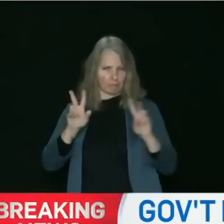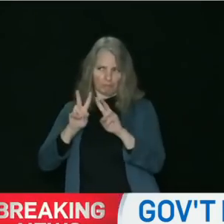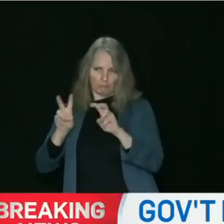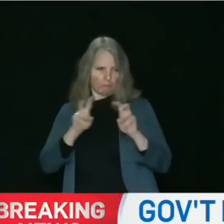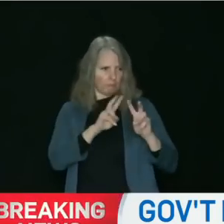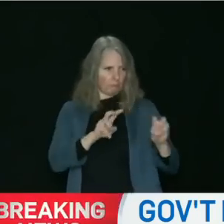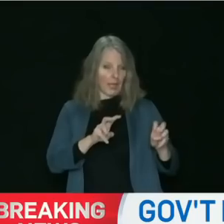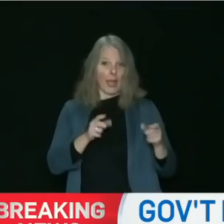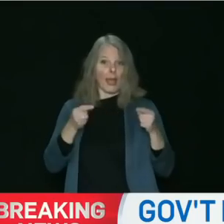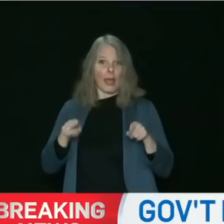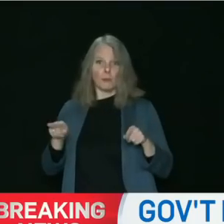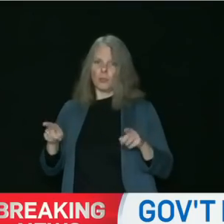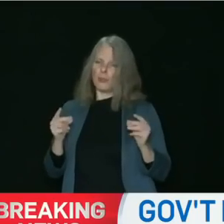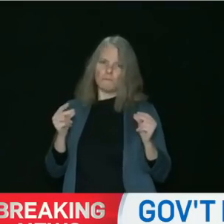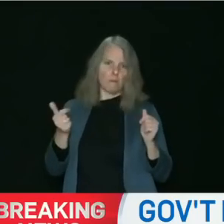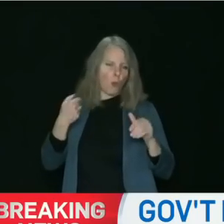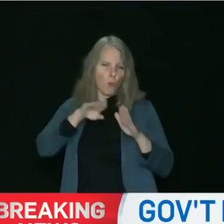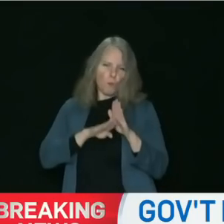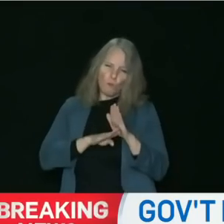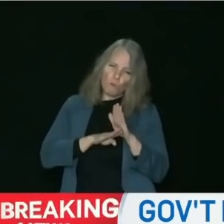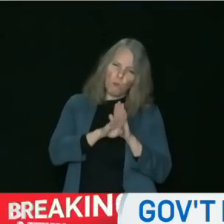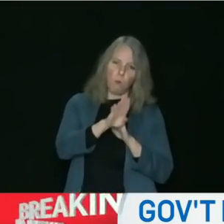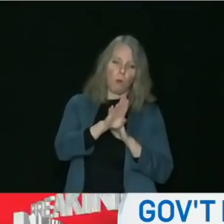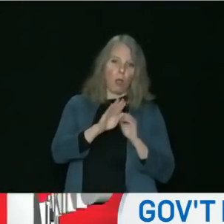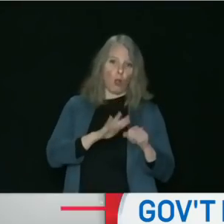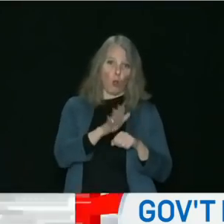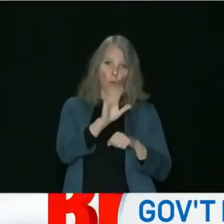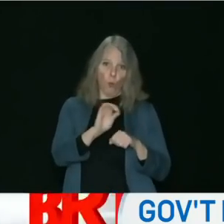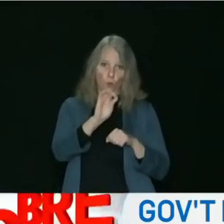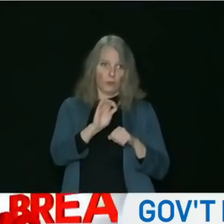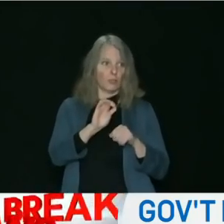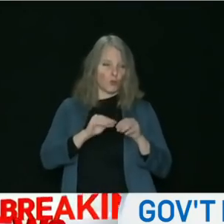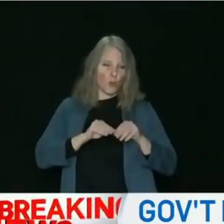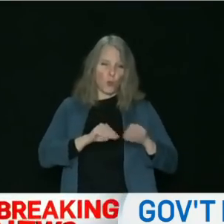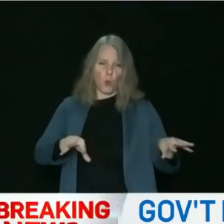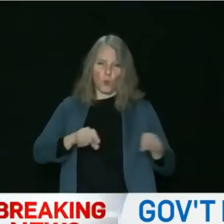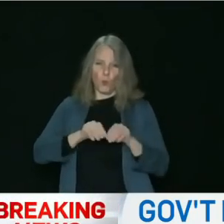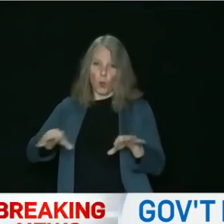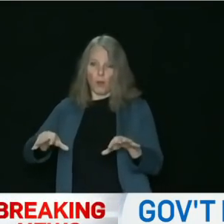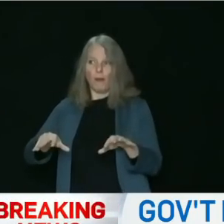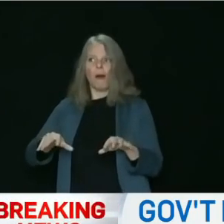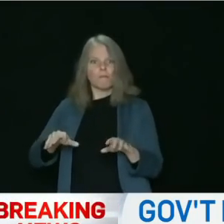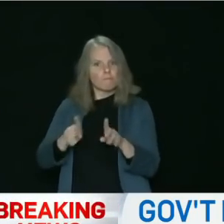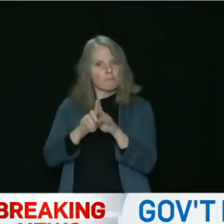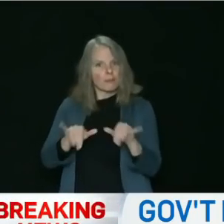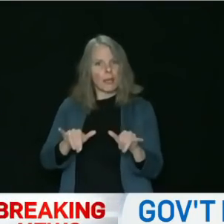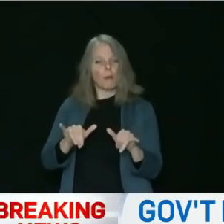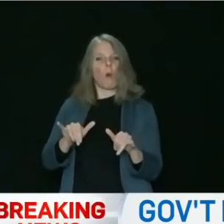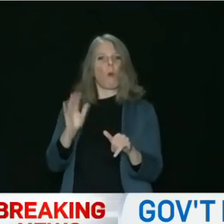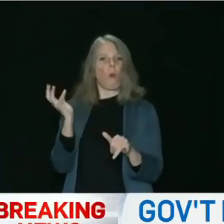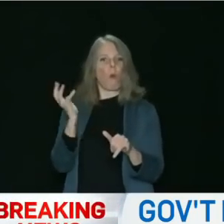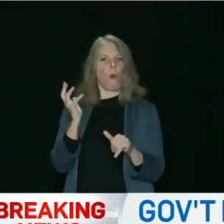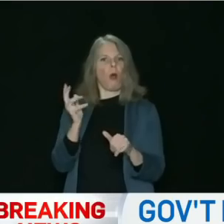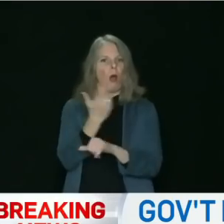COUNTRIES LIKE THE UNITED KINGDOM AND UNITED STATES THAT EXPERIENCE A SUDDEN AND VERY